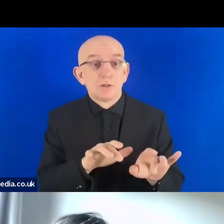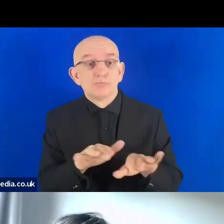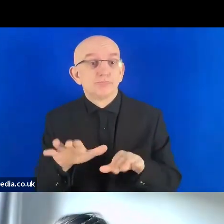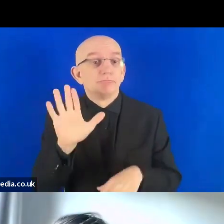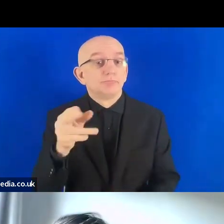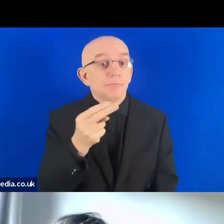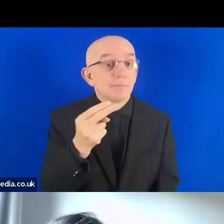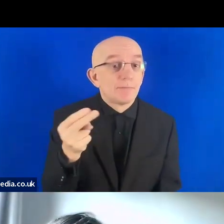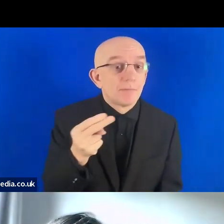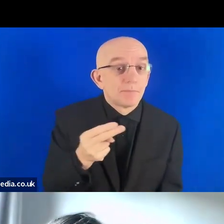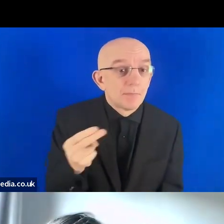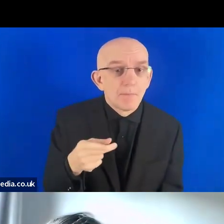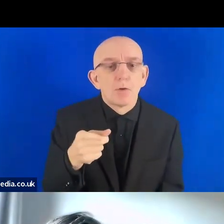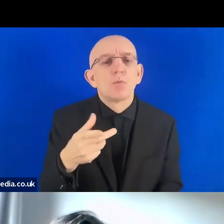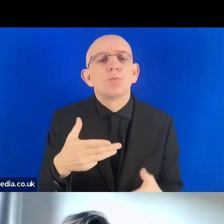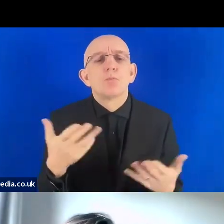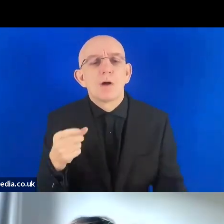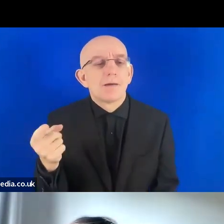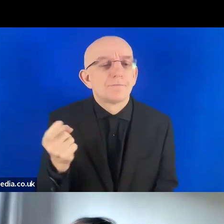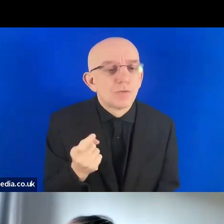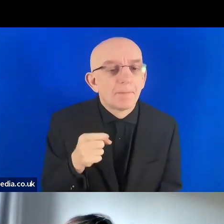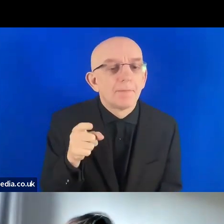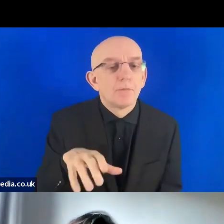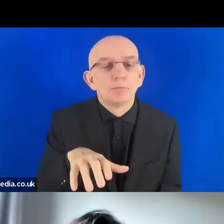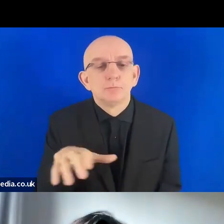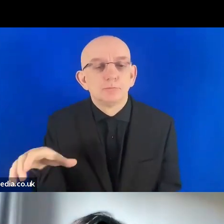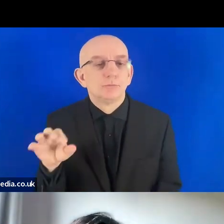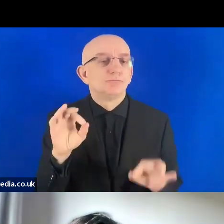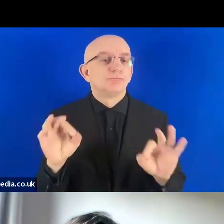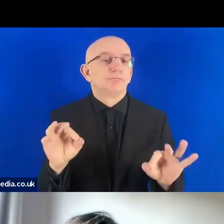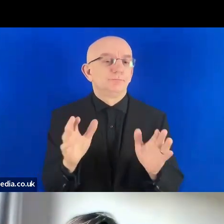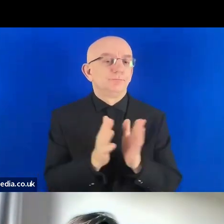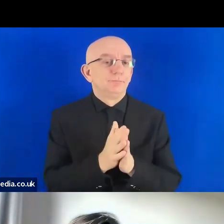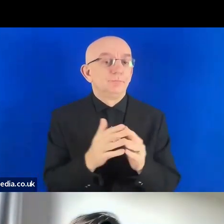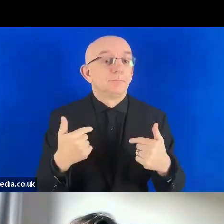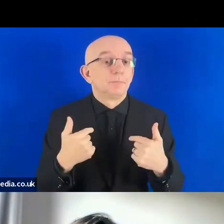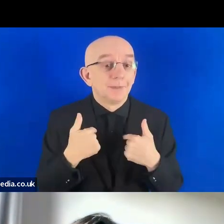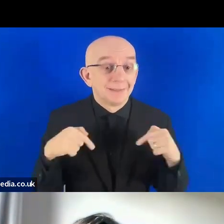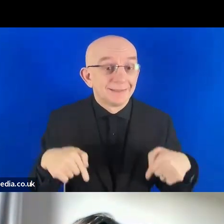I'm joining from Bulgaria. I'm on the membership team and a brief physical description of myself.